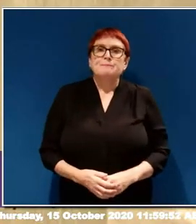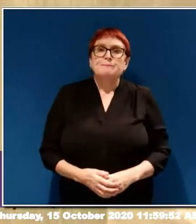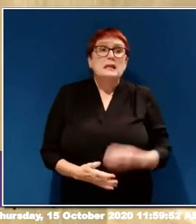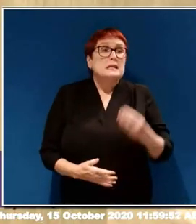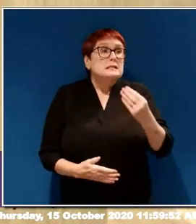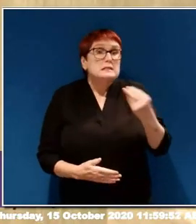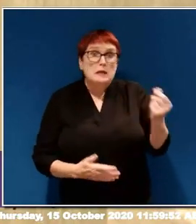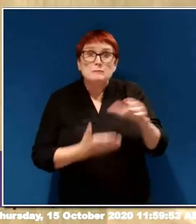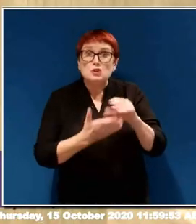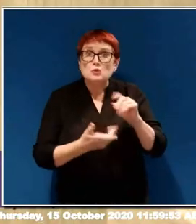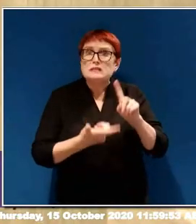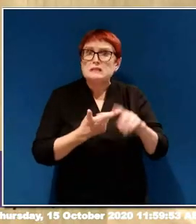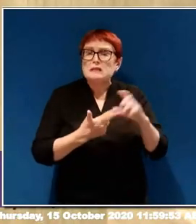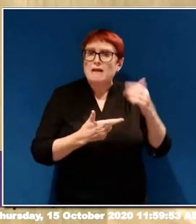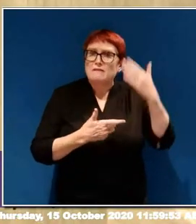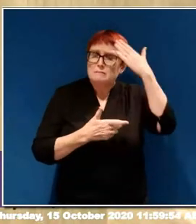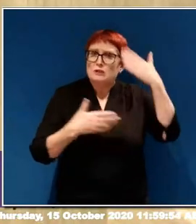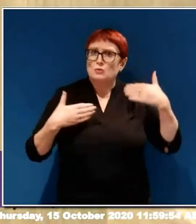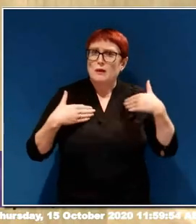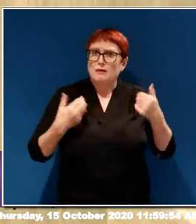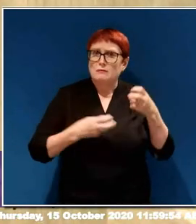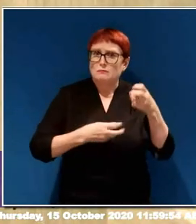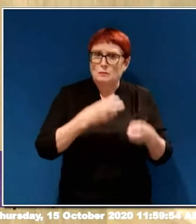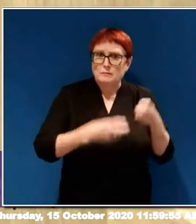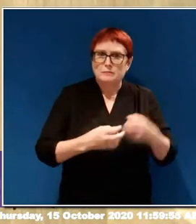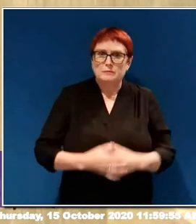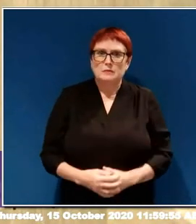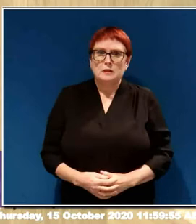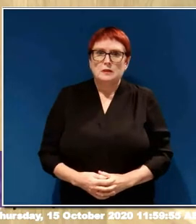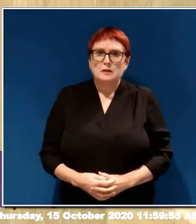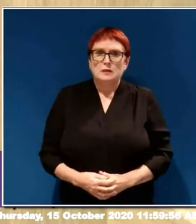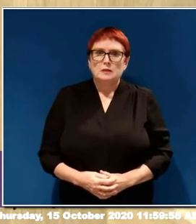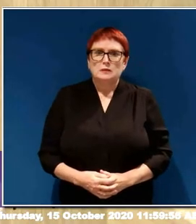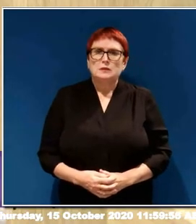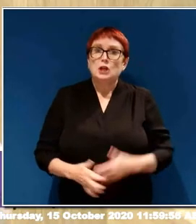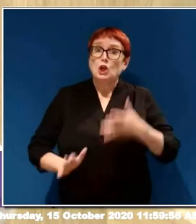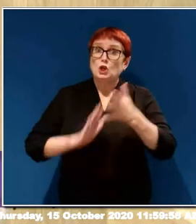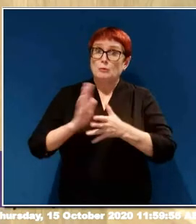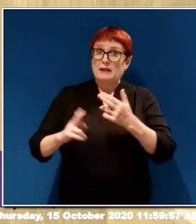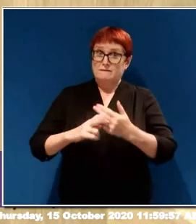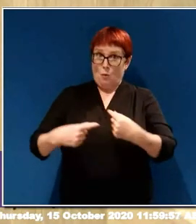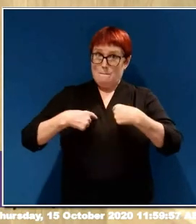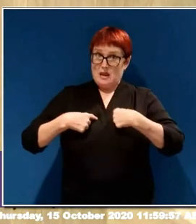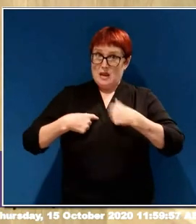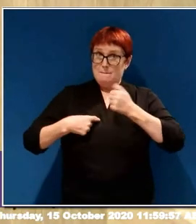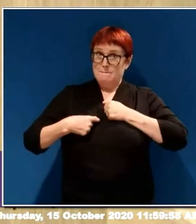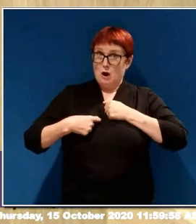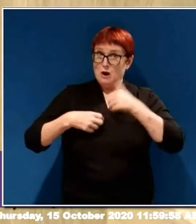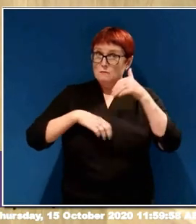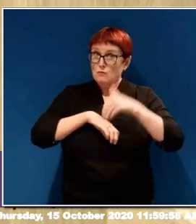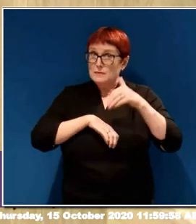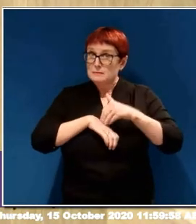Sorry, can I just confirm for you, do you mean for myself or - Yes. You're speaking for yourself.